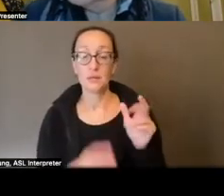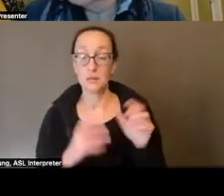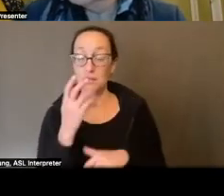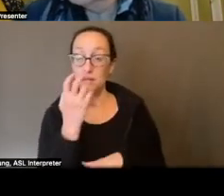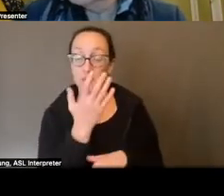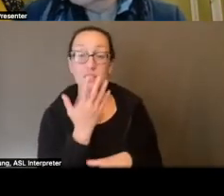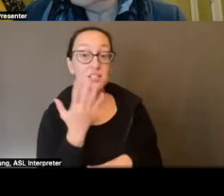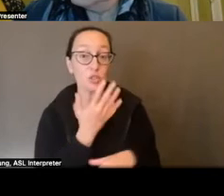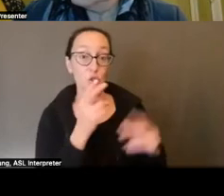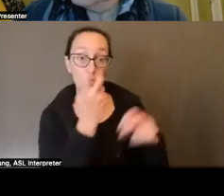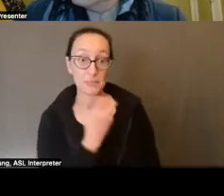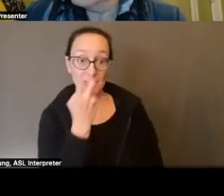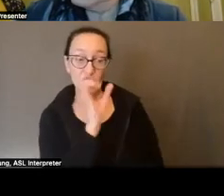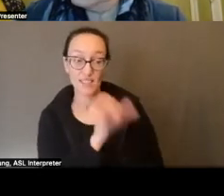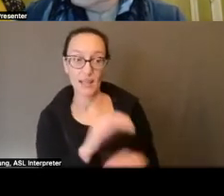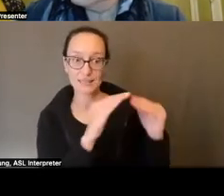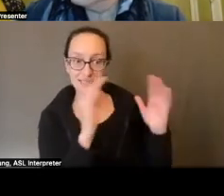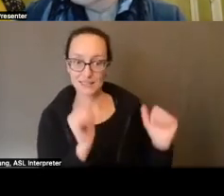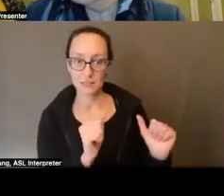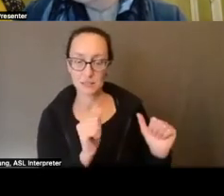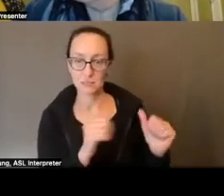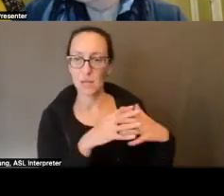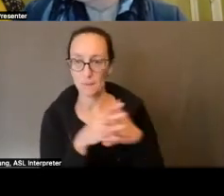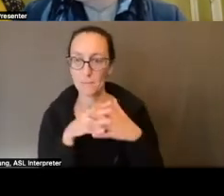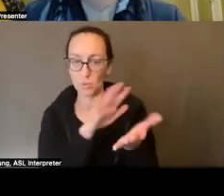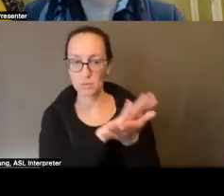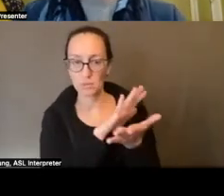In American schools, we use cued American English.